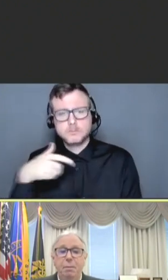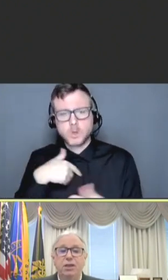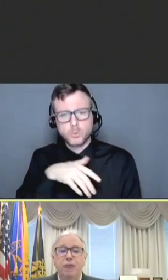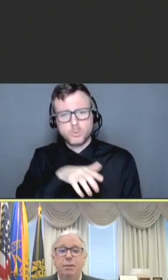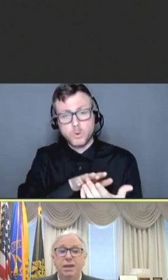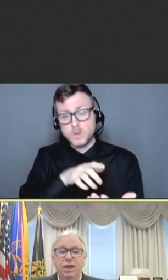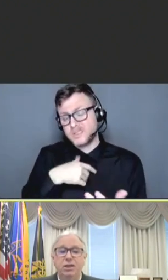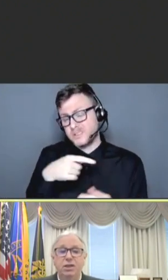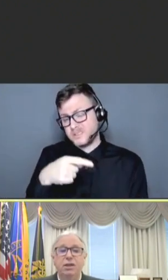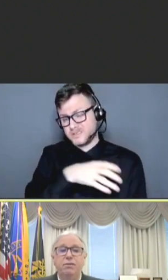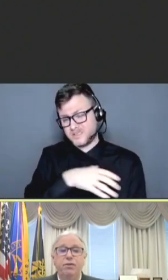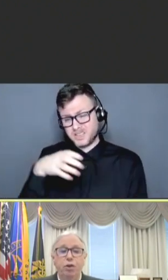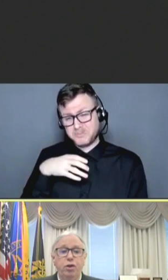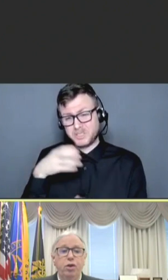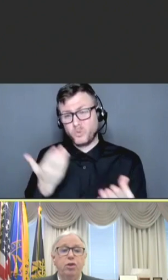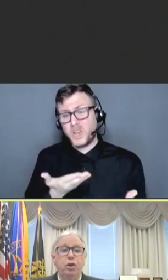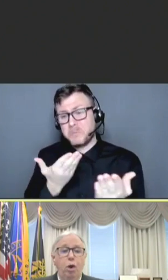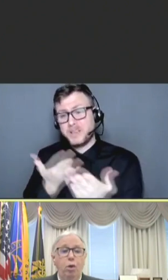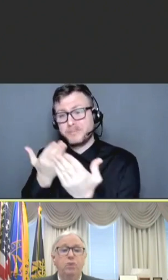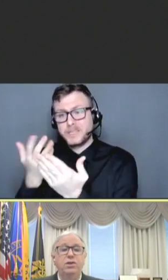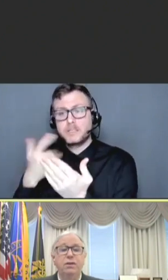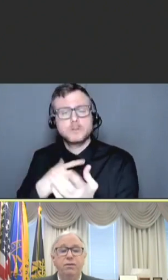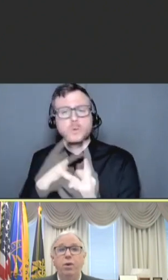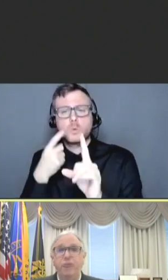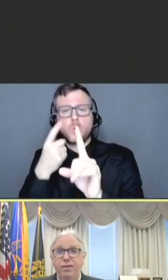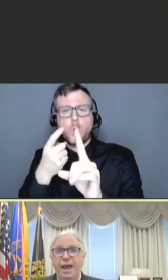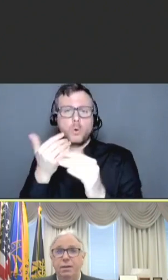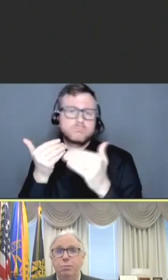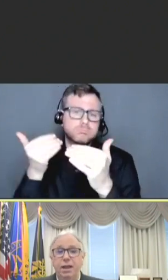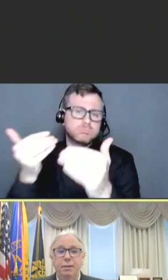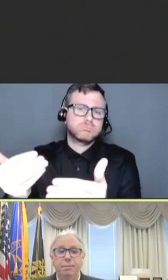makes recommendations that further the goals set forth in that plan.